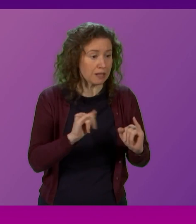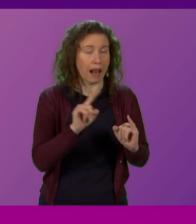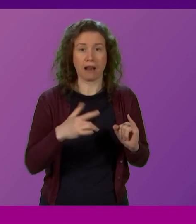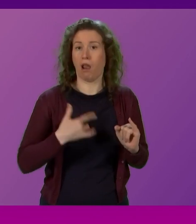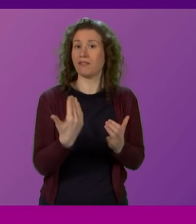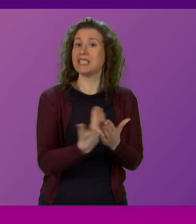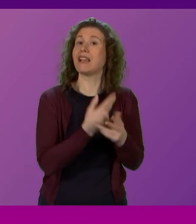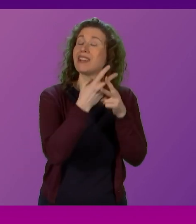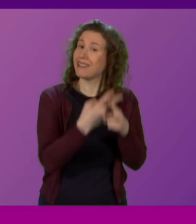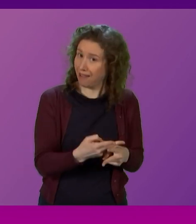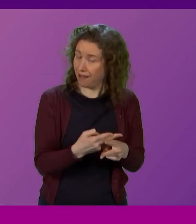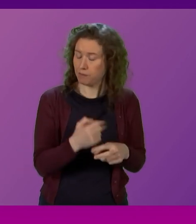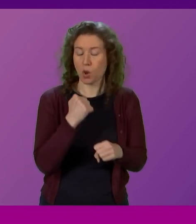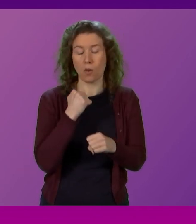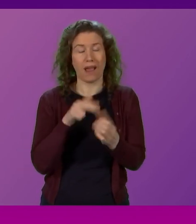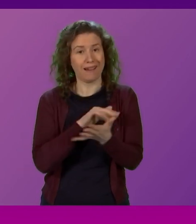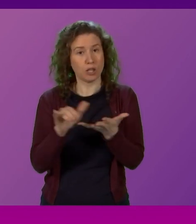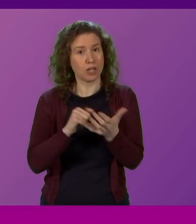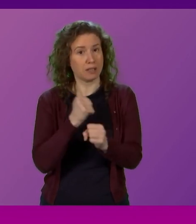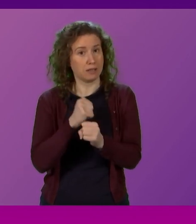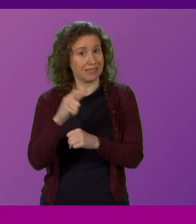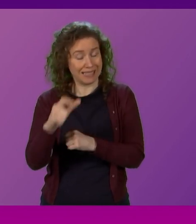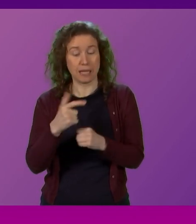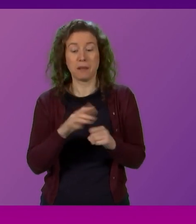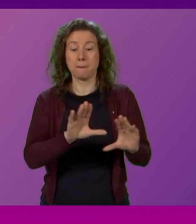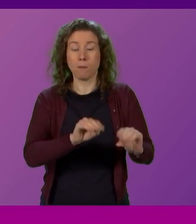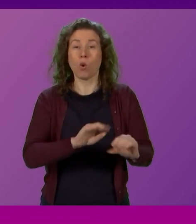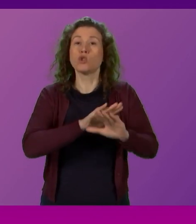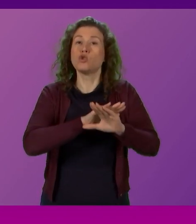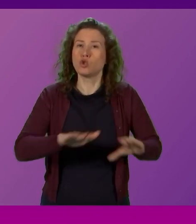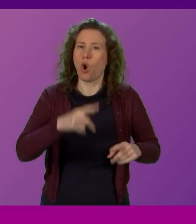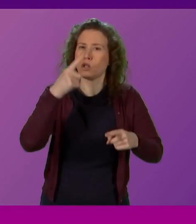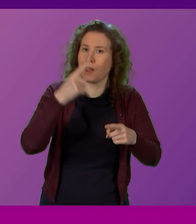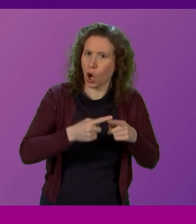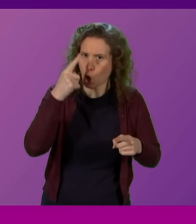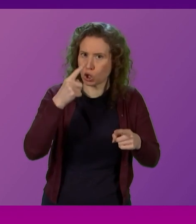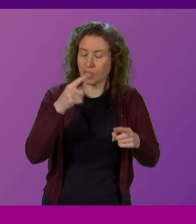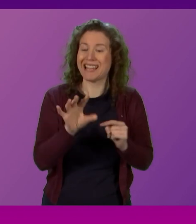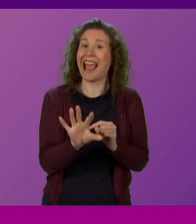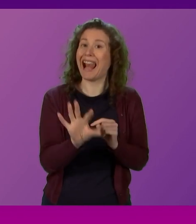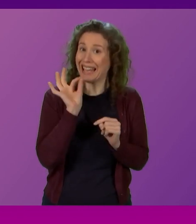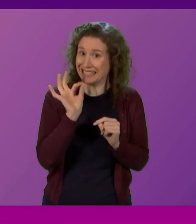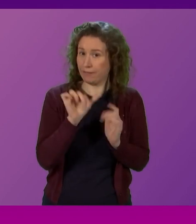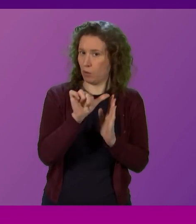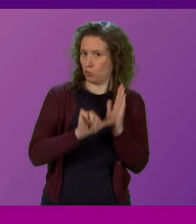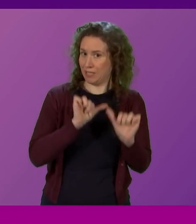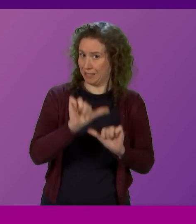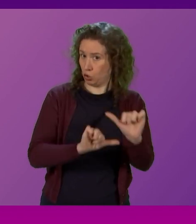NHS Greater Glasgow and Clyde has paused non-urgent elective procedures so that it can prioritise